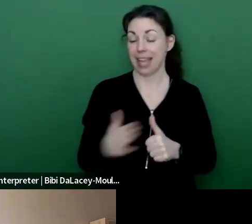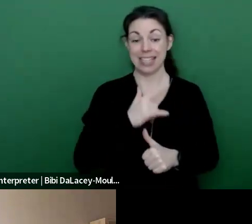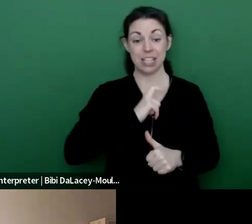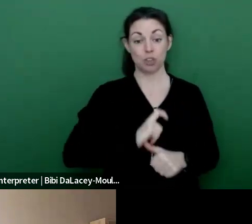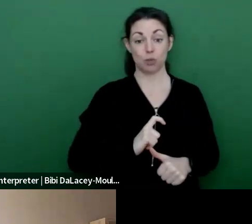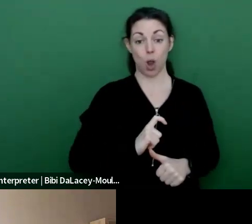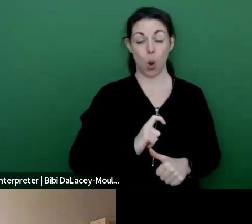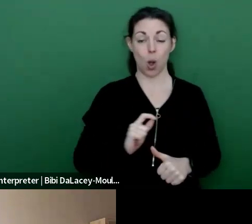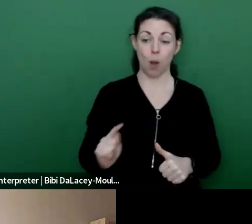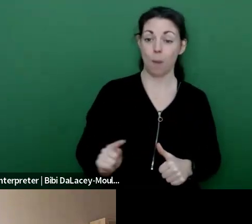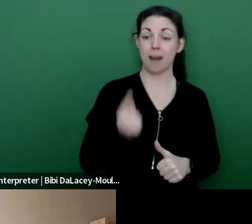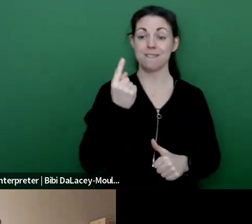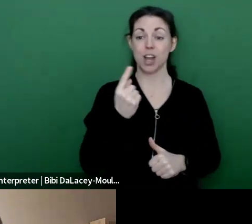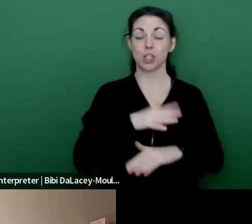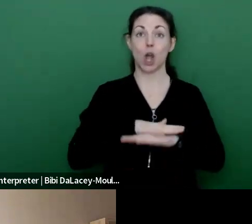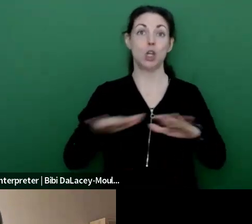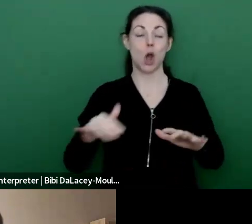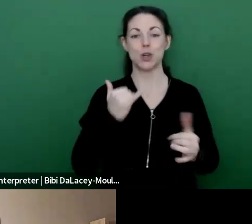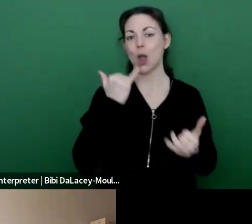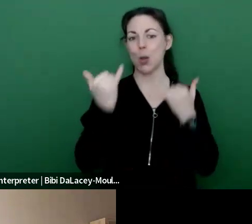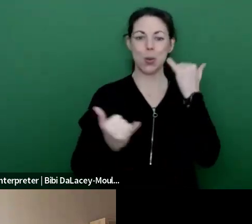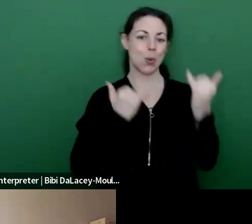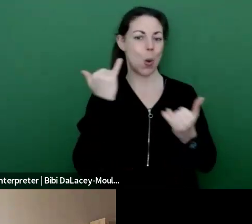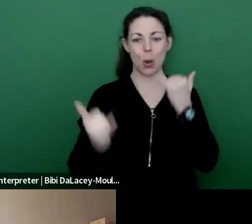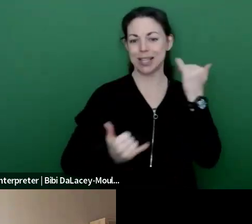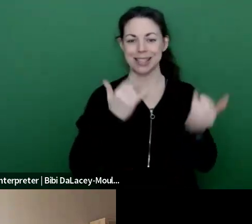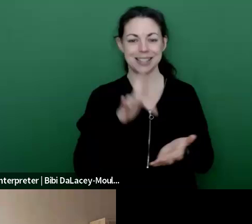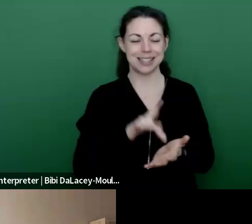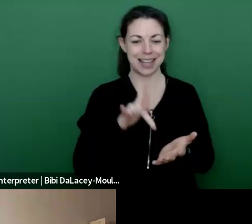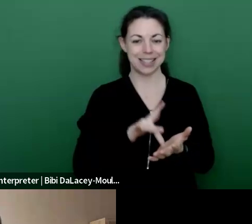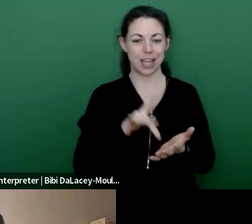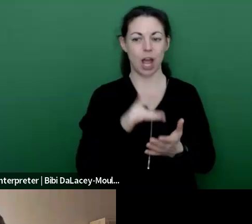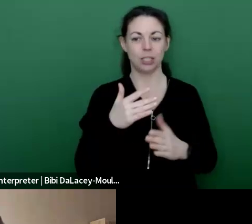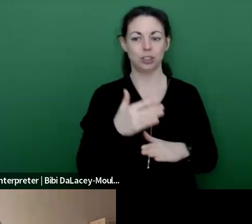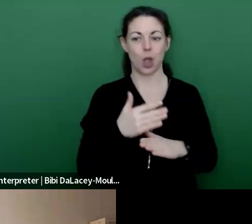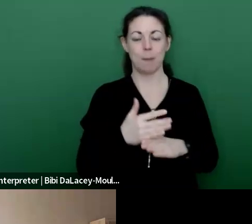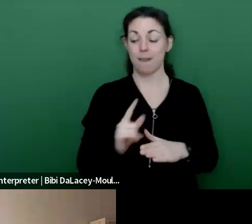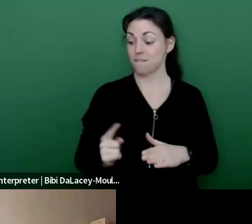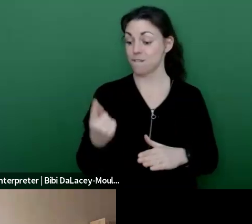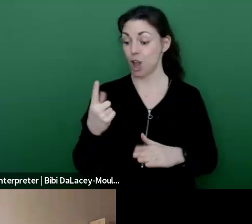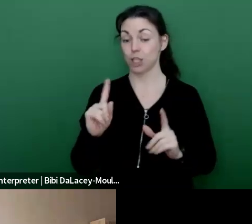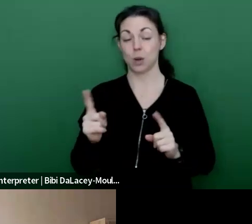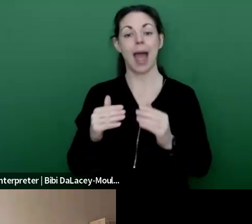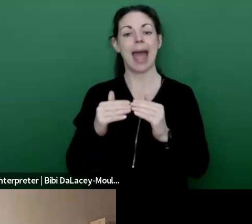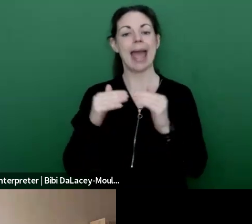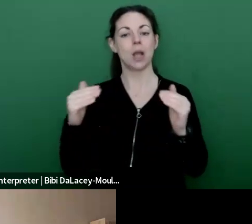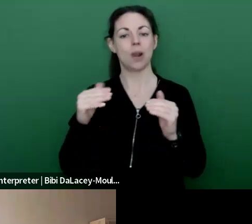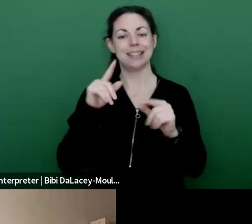my first non-call center unrelated job that I ever had, in fact, was as an equality and diversity advocate,